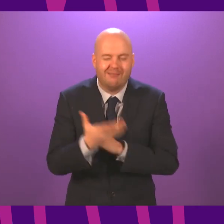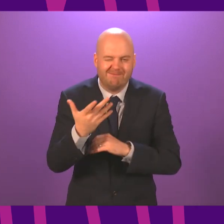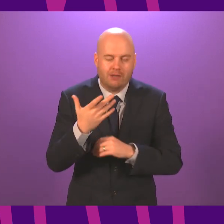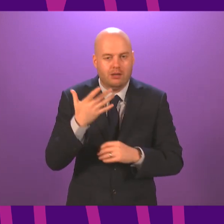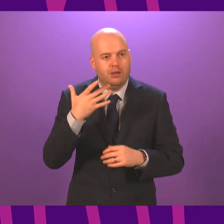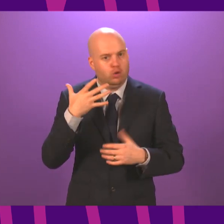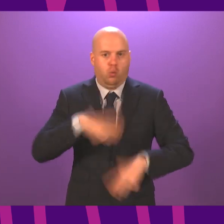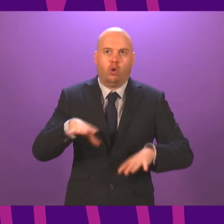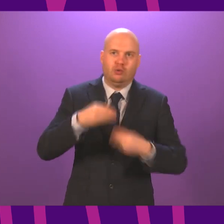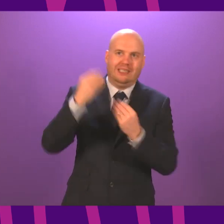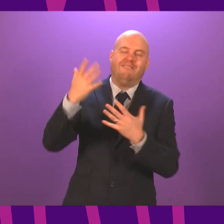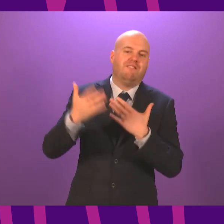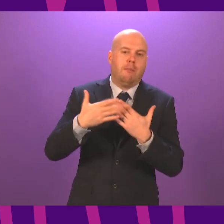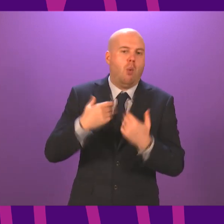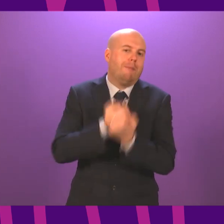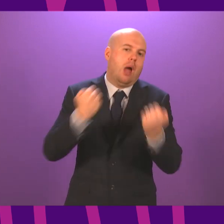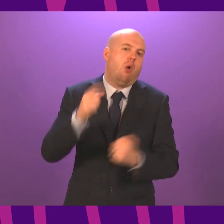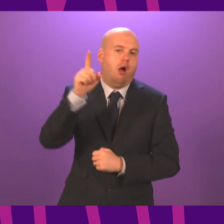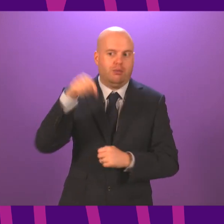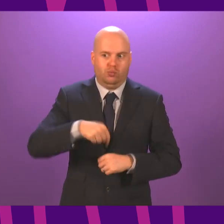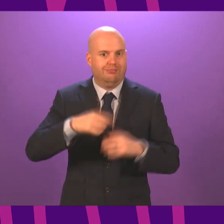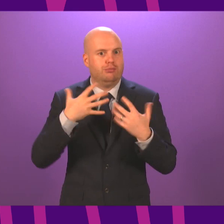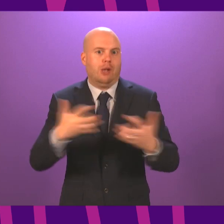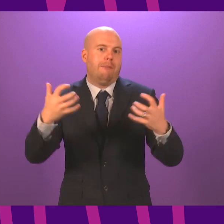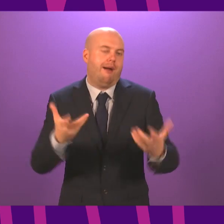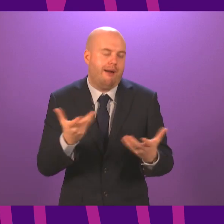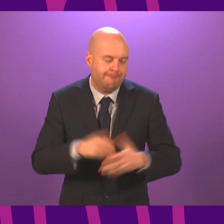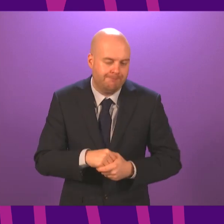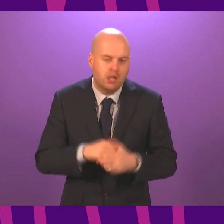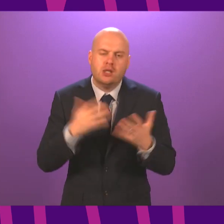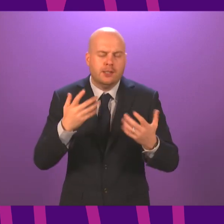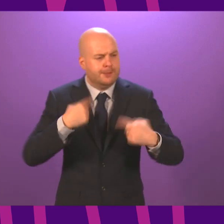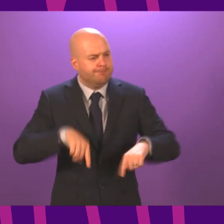We agreed on the Smith commission and the creation of our own social security system. However,